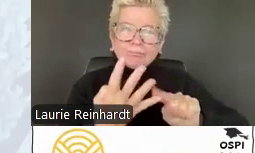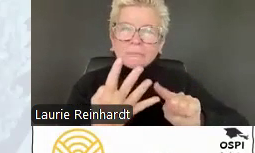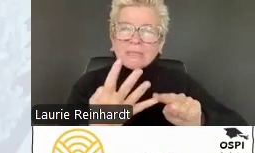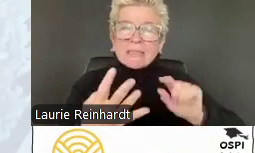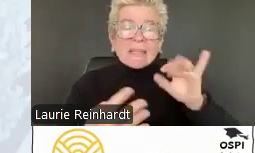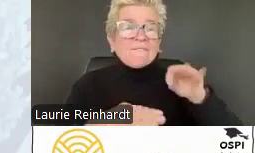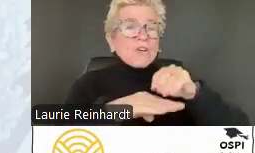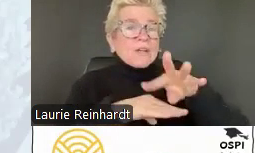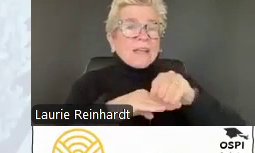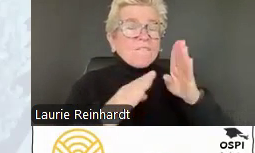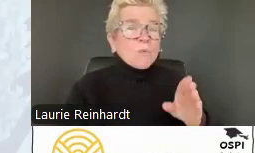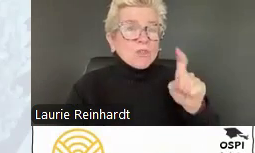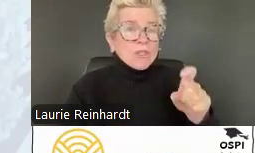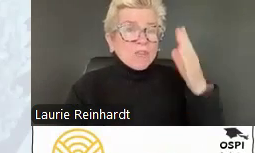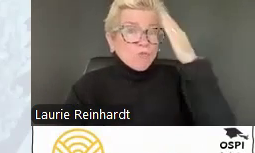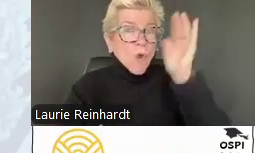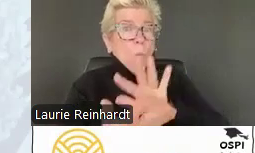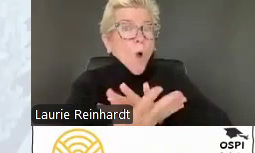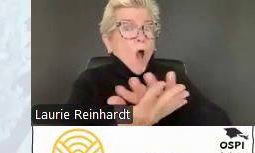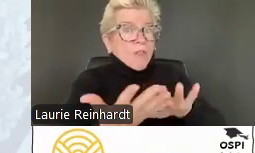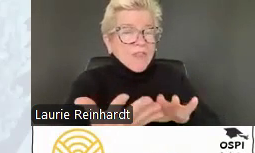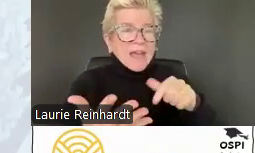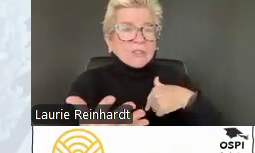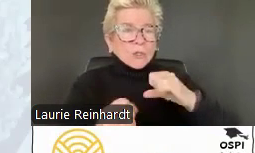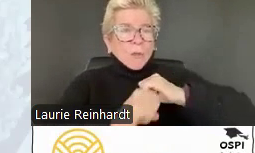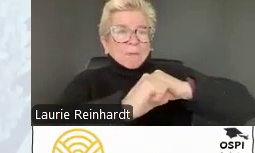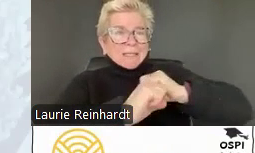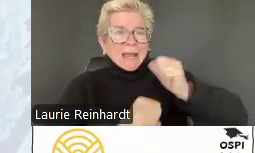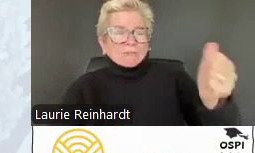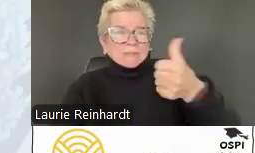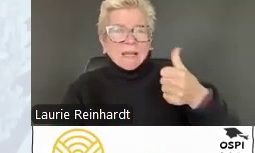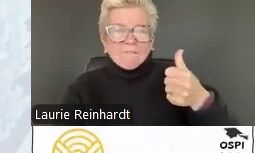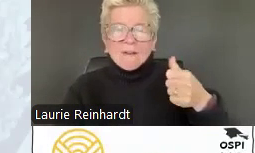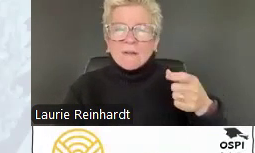you could protect yourself when it comes to these brand deals. And I don't even